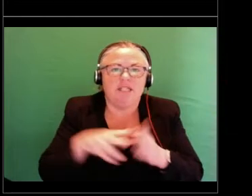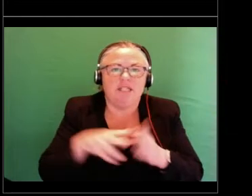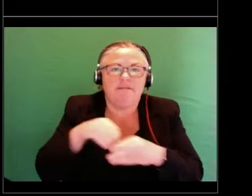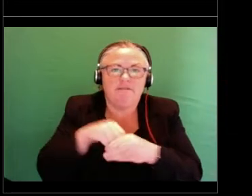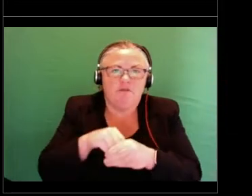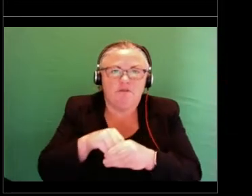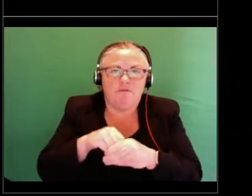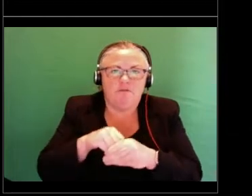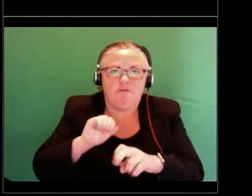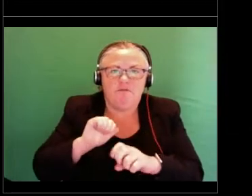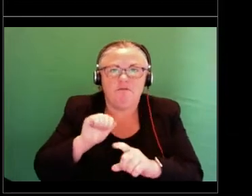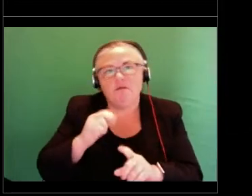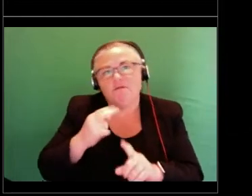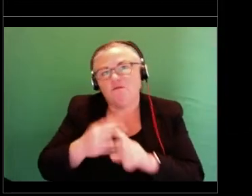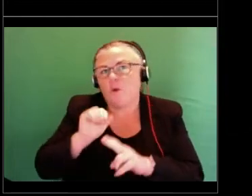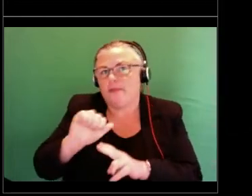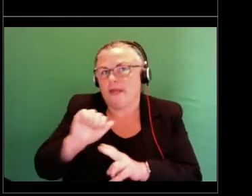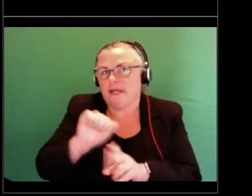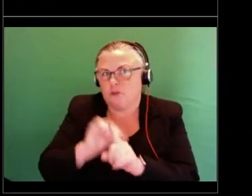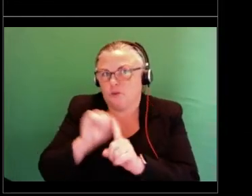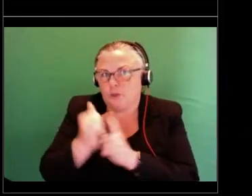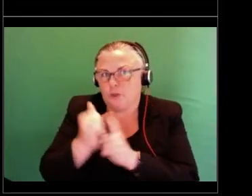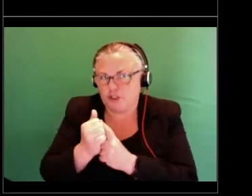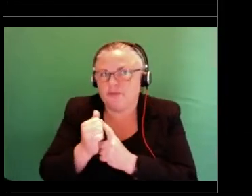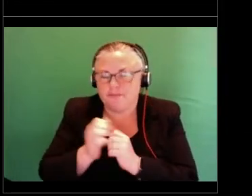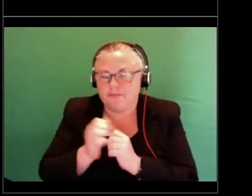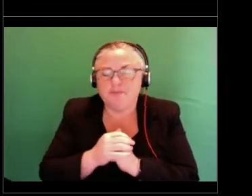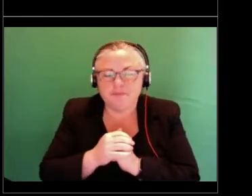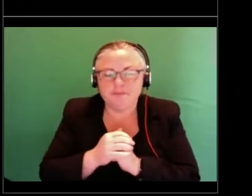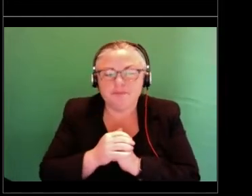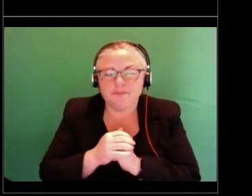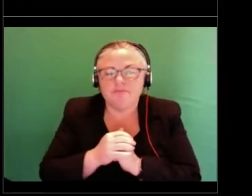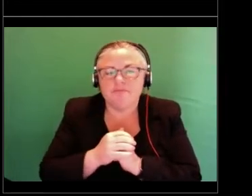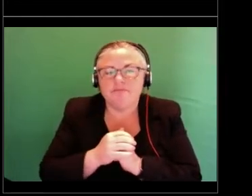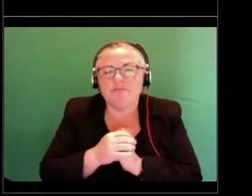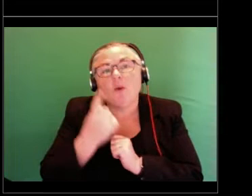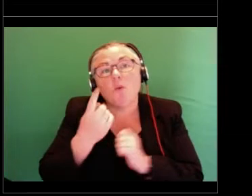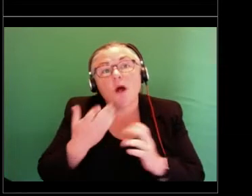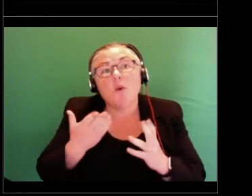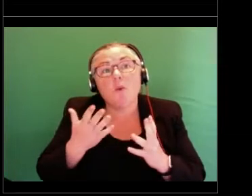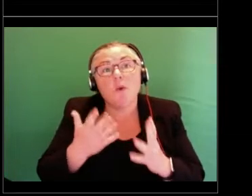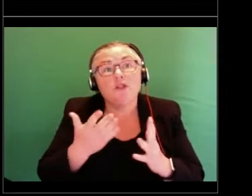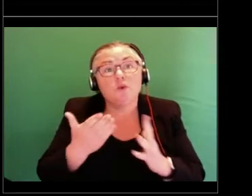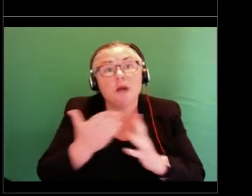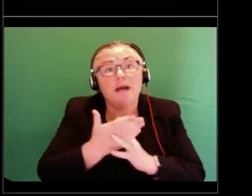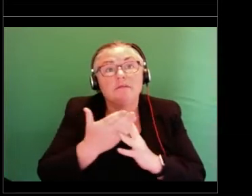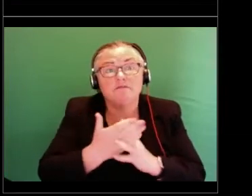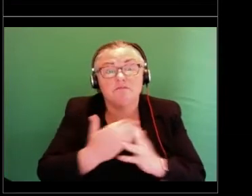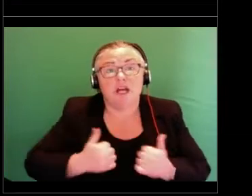So they're for the people that have got matters on that day. We also get matters where they're not in court, but still need that urgent legal assistance,